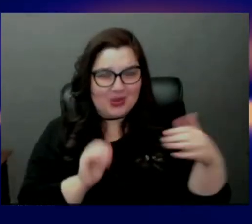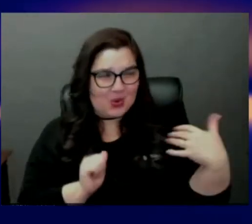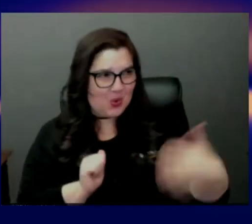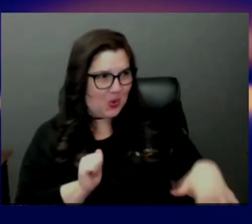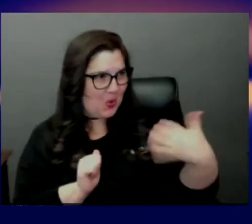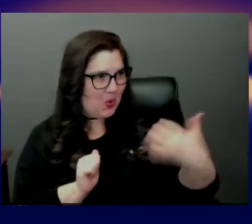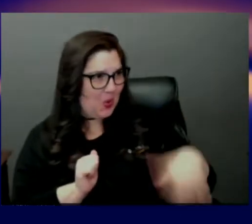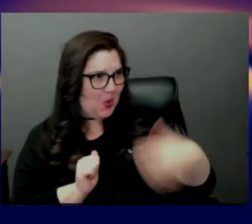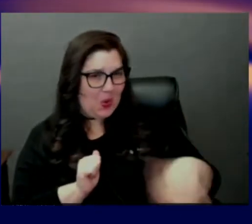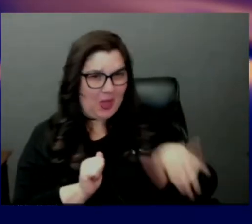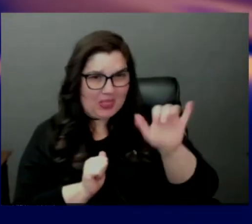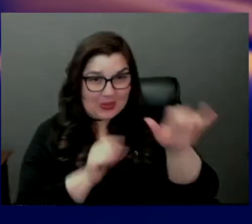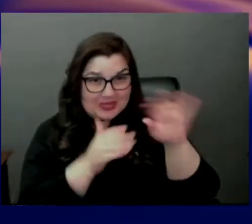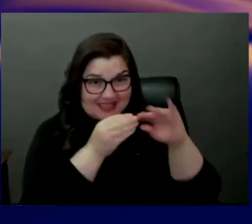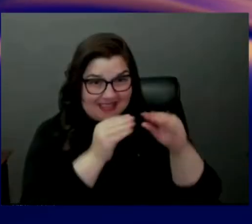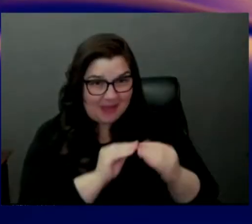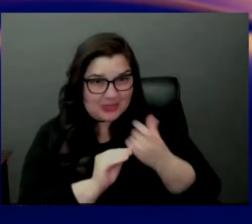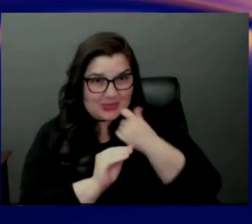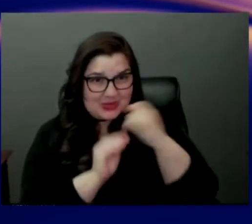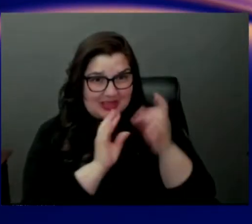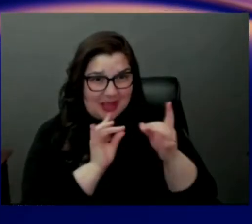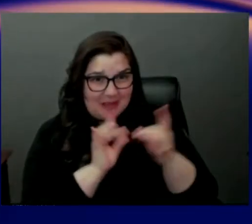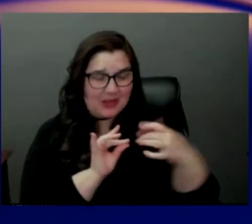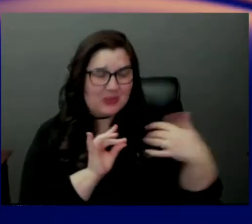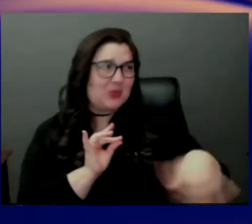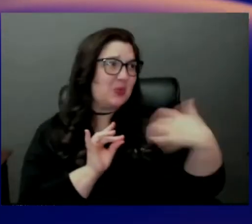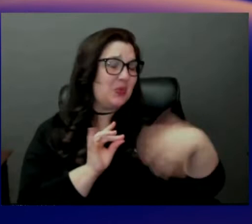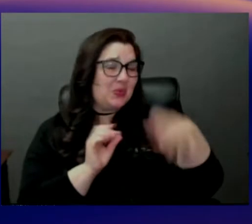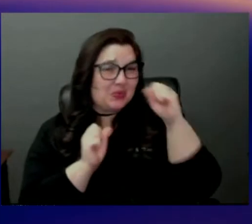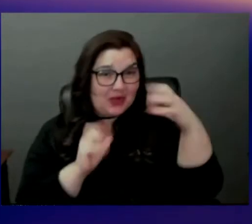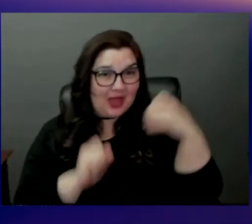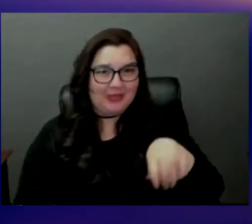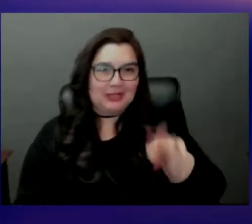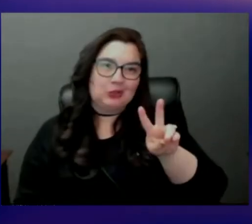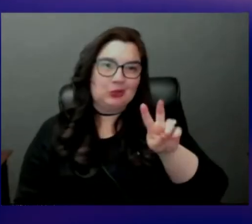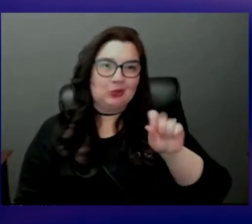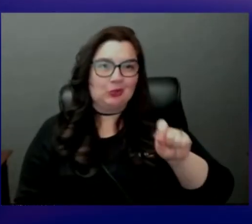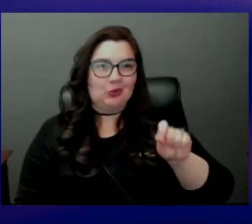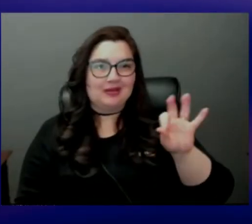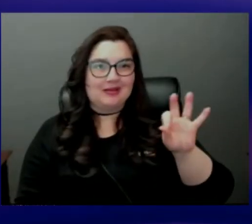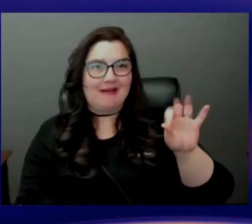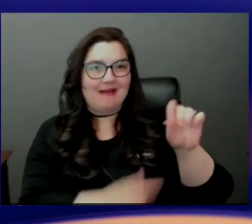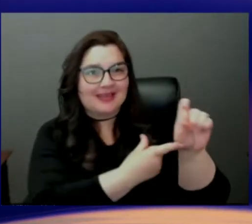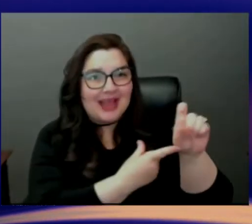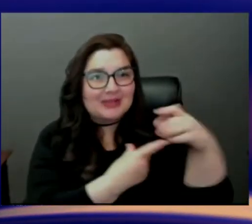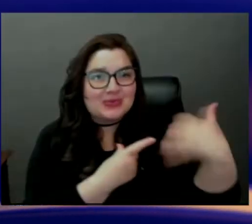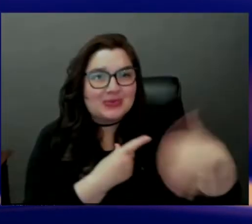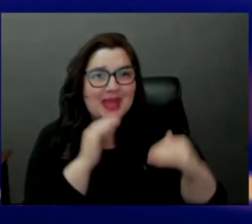Yeah. I just kind of throw 'em out there, like 2.9 X, but like, whoa, that's almost three X, right? That's a lot.